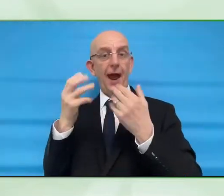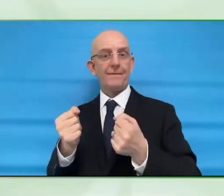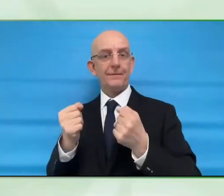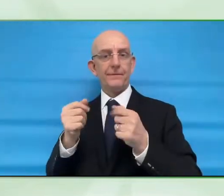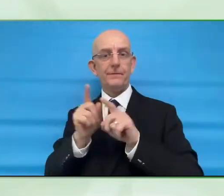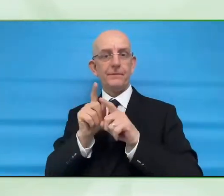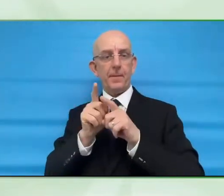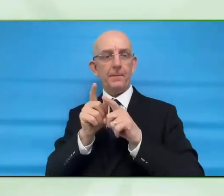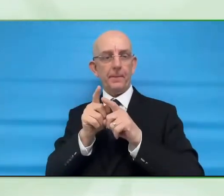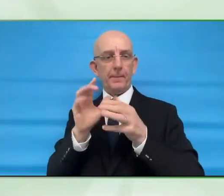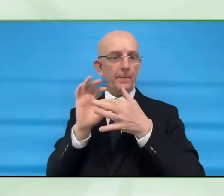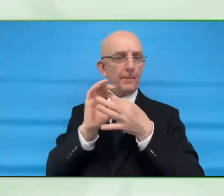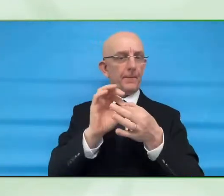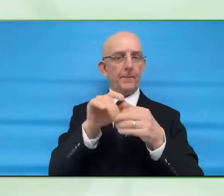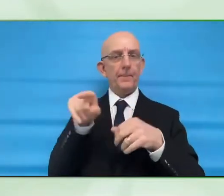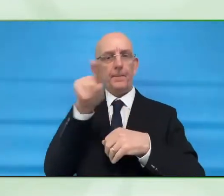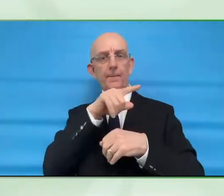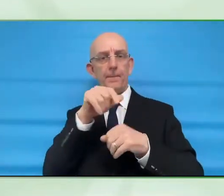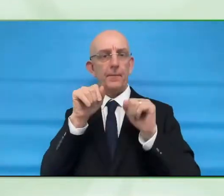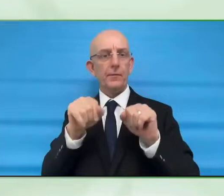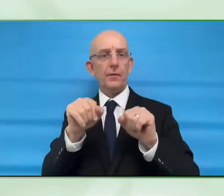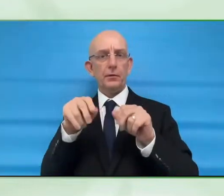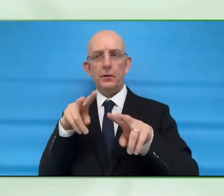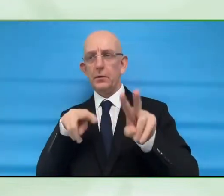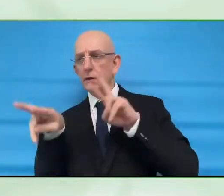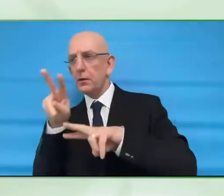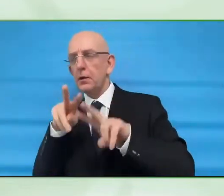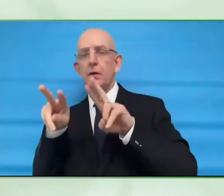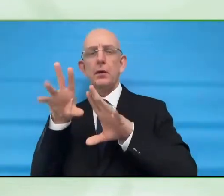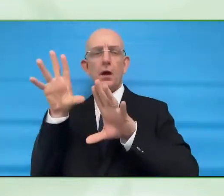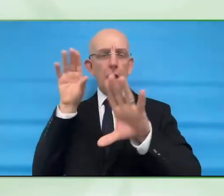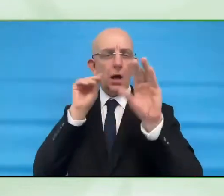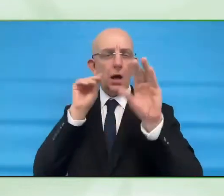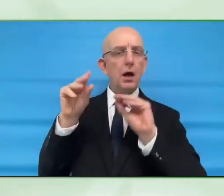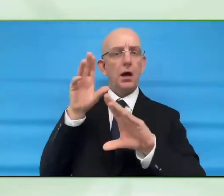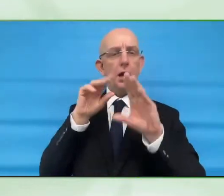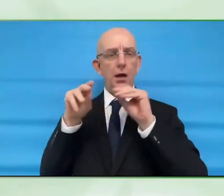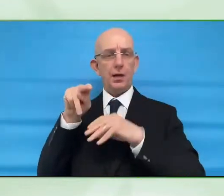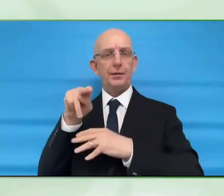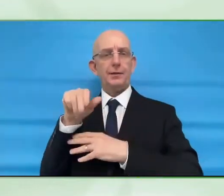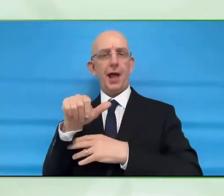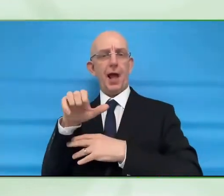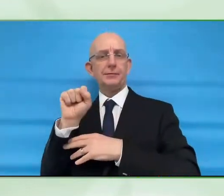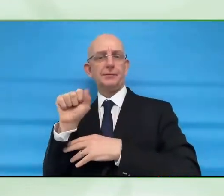and the content at the description of each of the graphics and it will the reader when